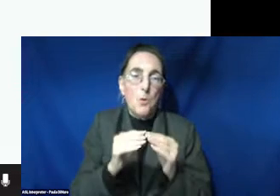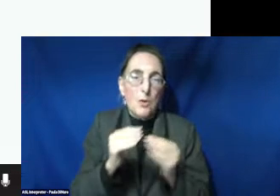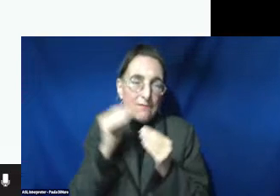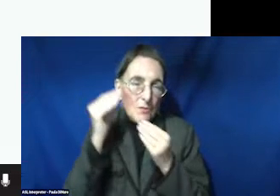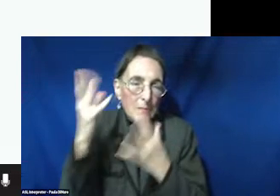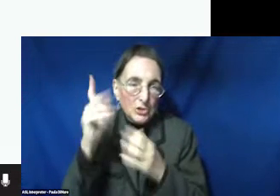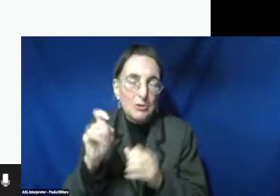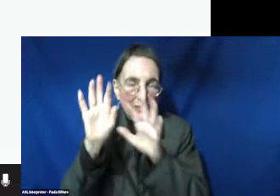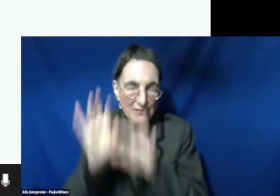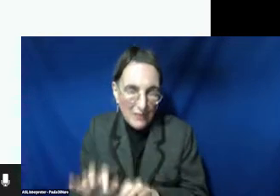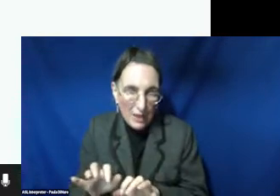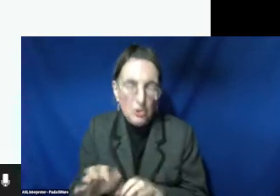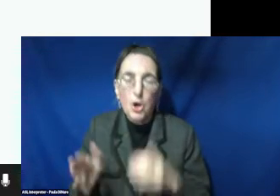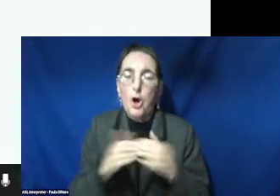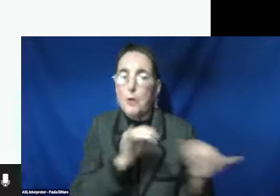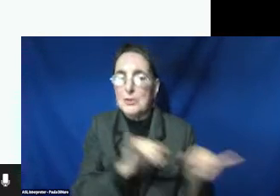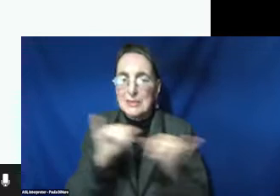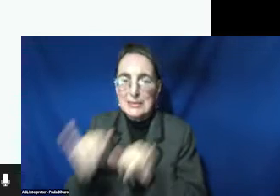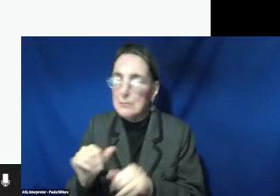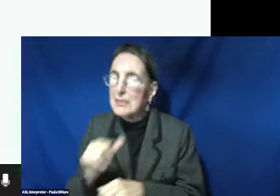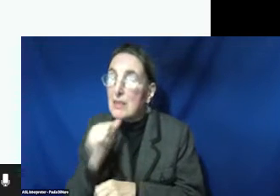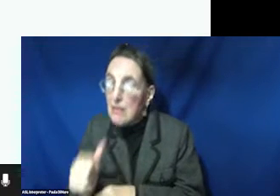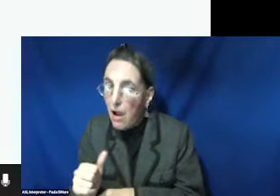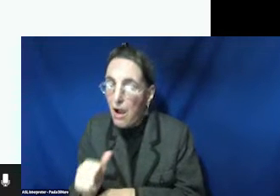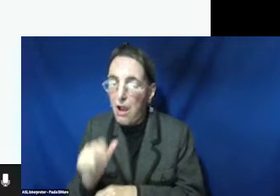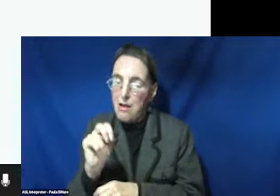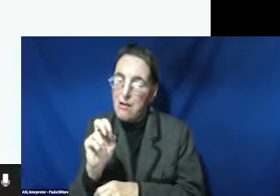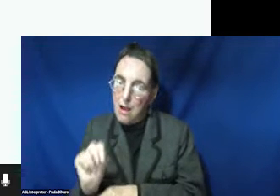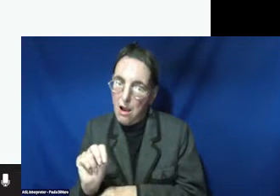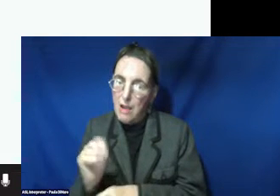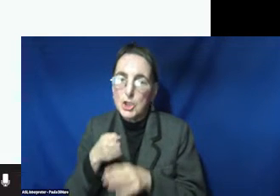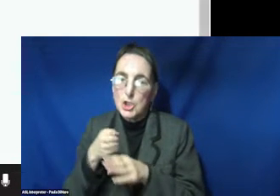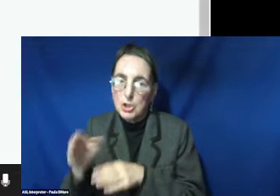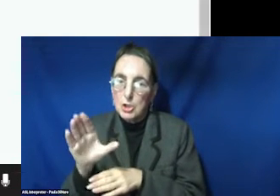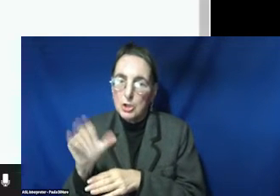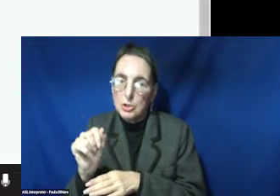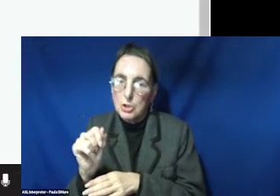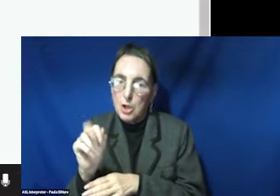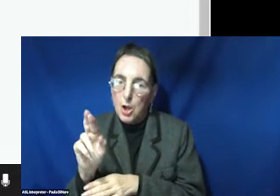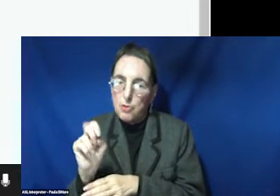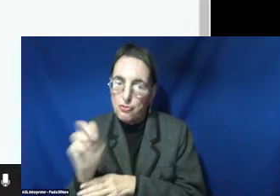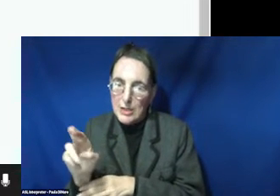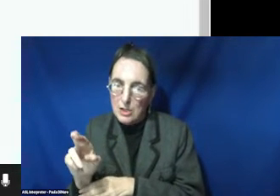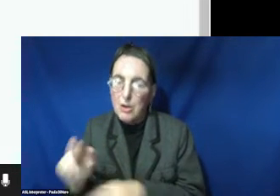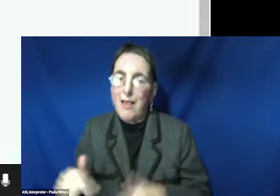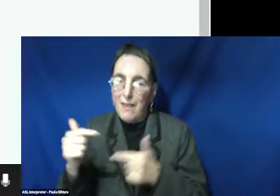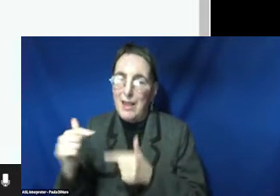It's very similar to the non-career-life balance. But I'm going to go ahead and do this just so you can see it all.